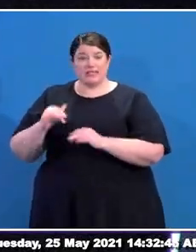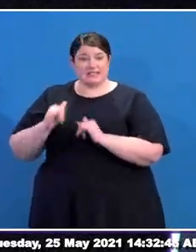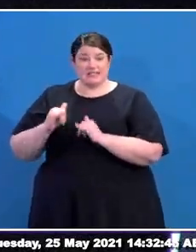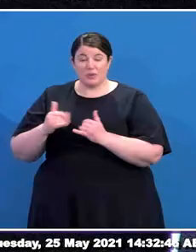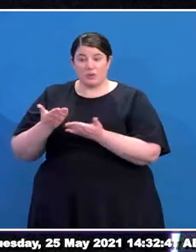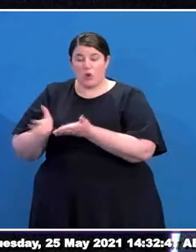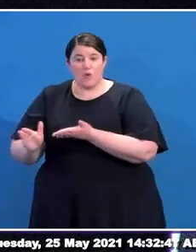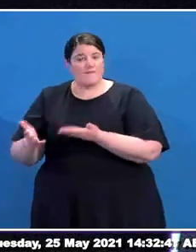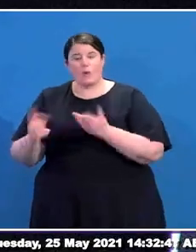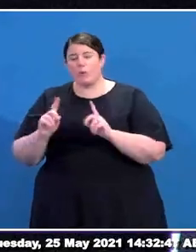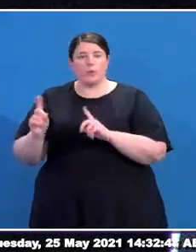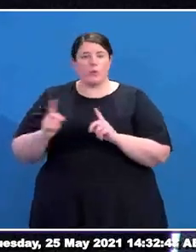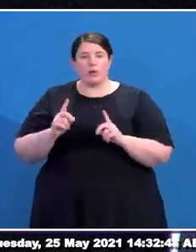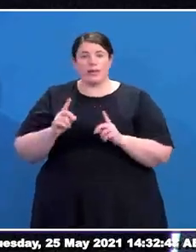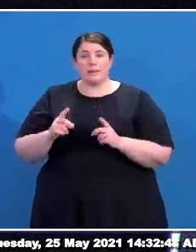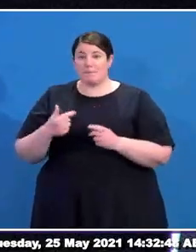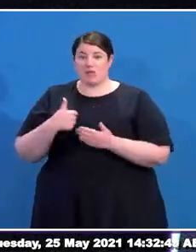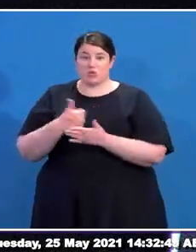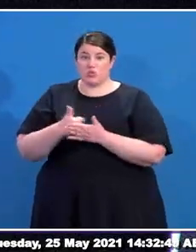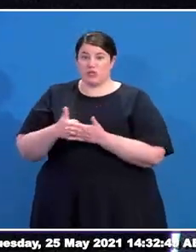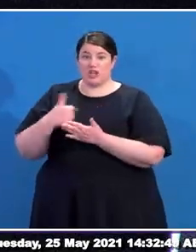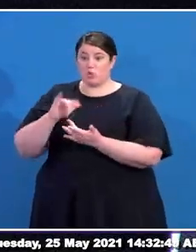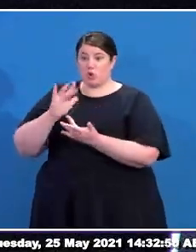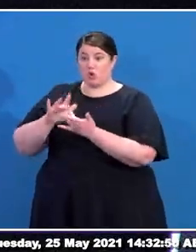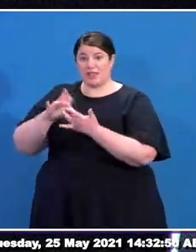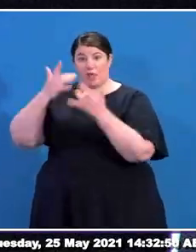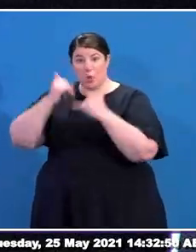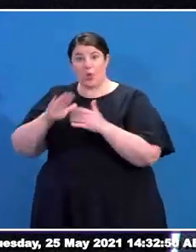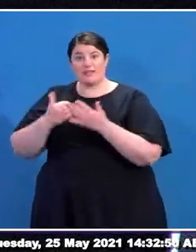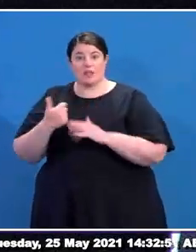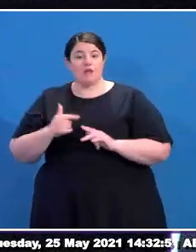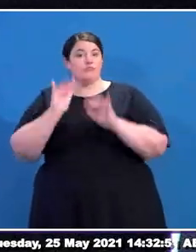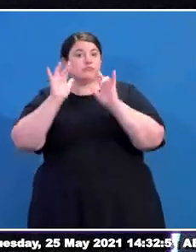But, essentially, I don't have any contact with them until I prepare my report and submit my report.